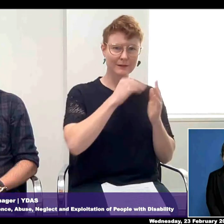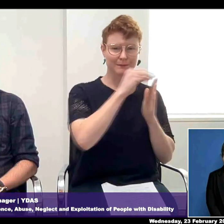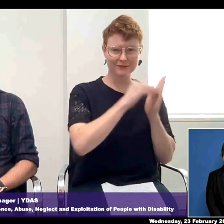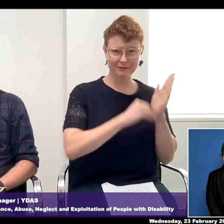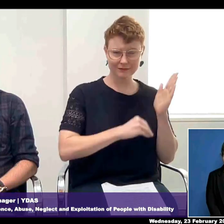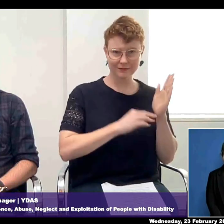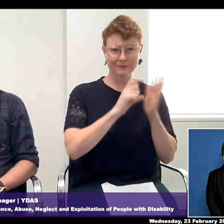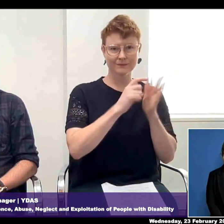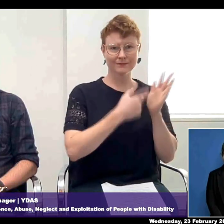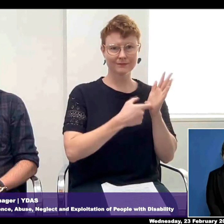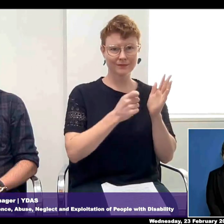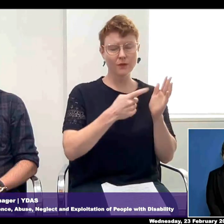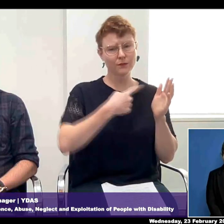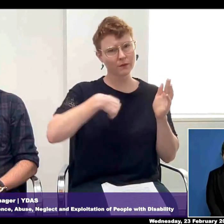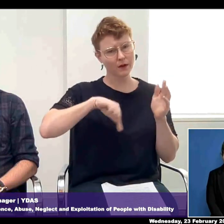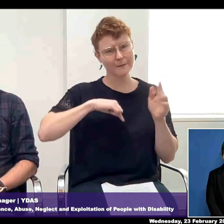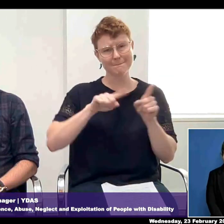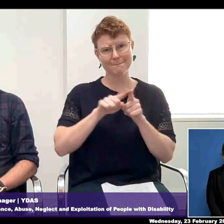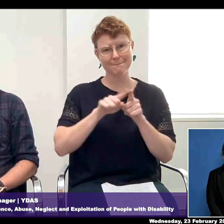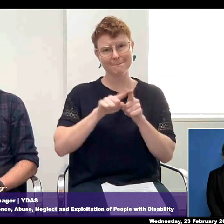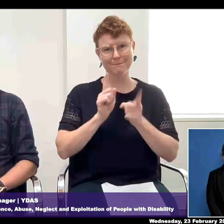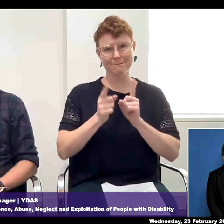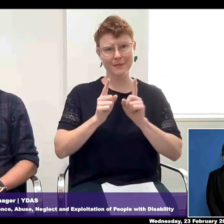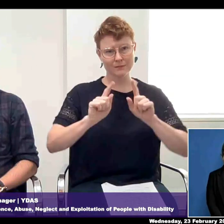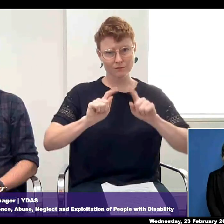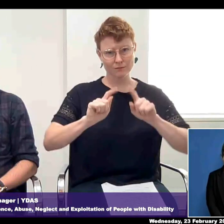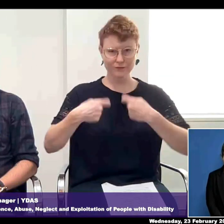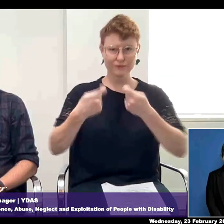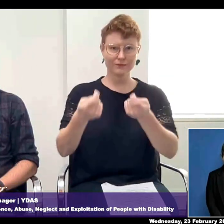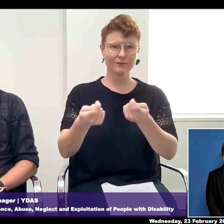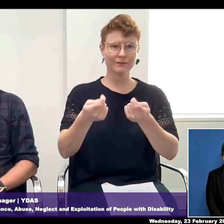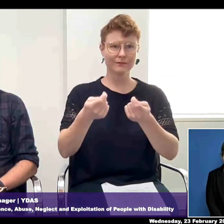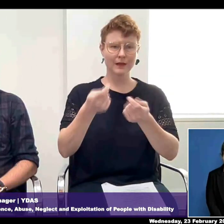we hear their experiences, and that has informed our submission to the Disability